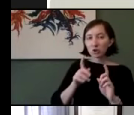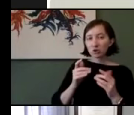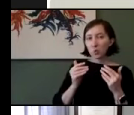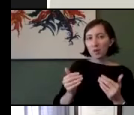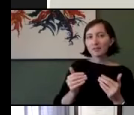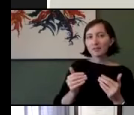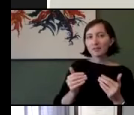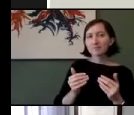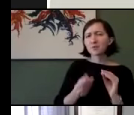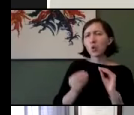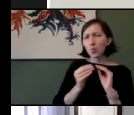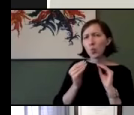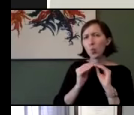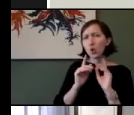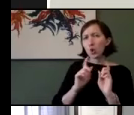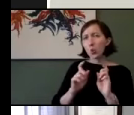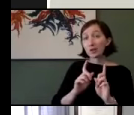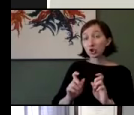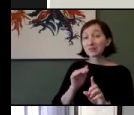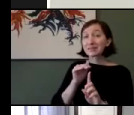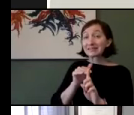I want to remind everyone that we're recording